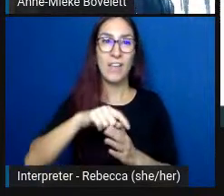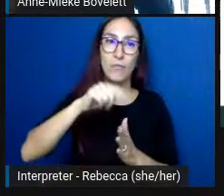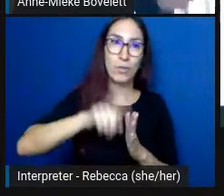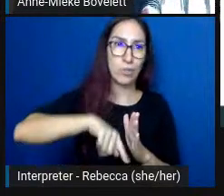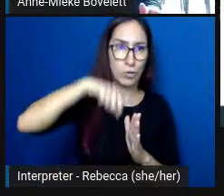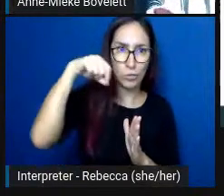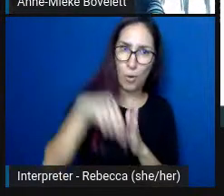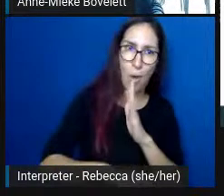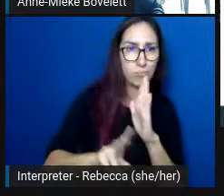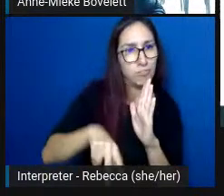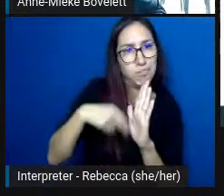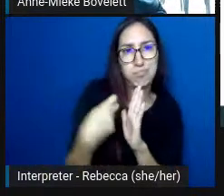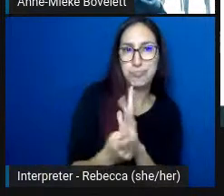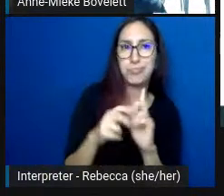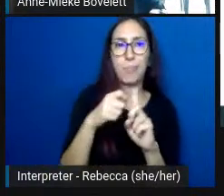As much as I love your question